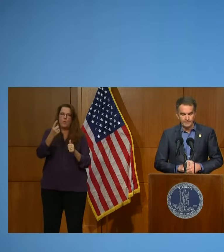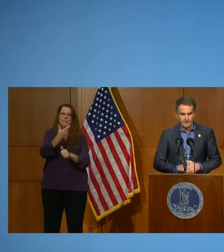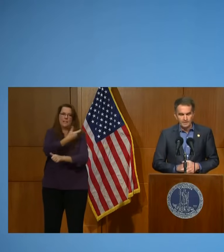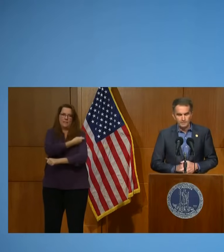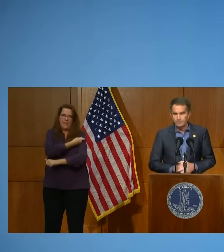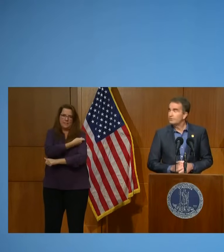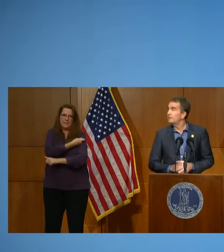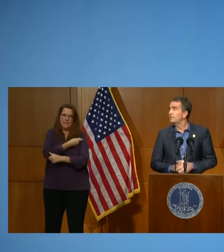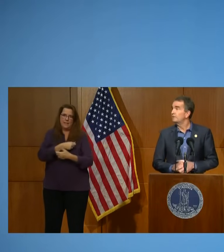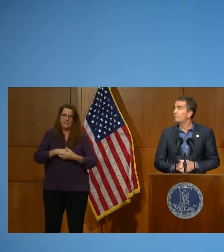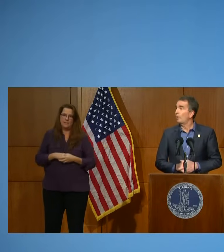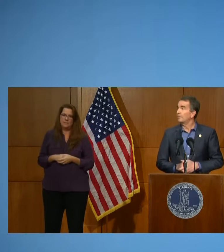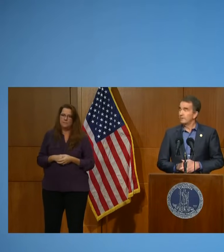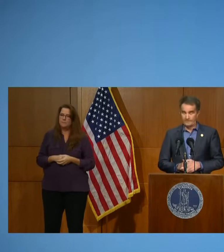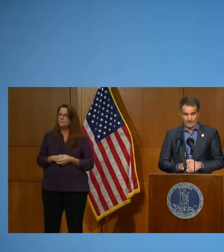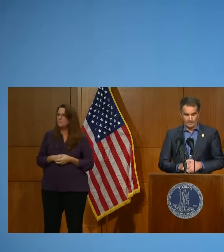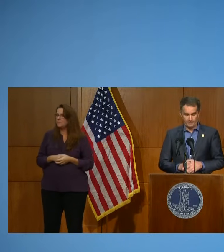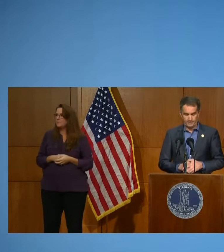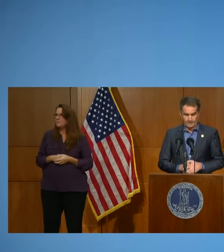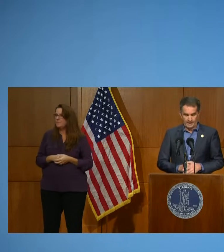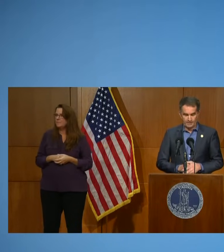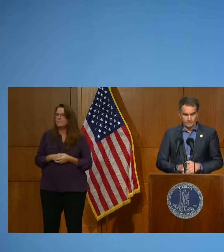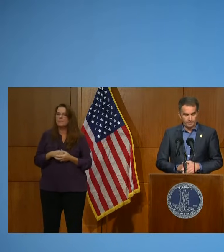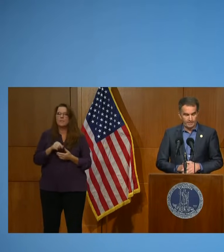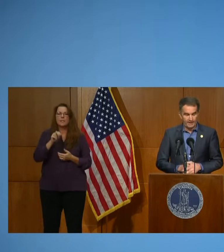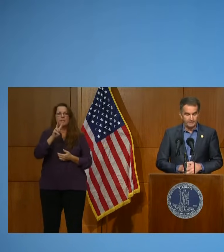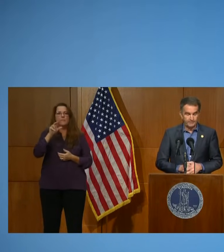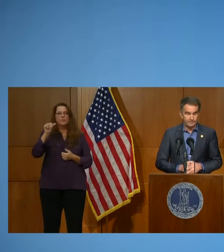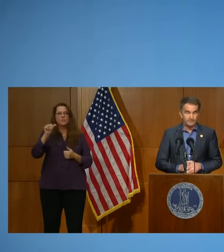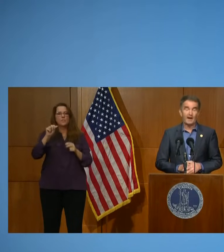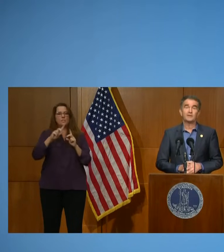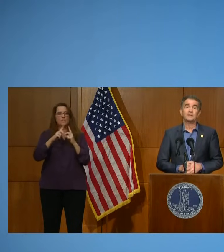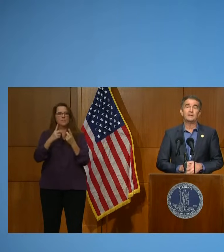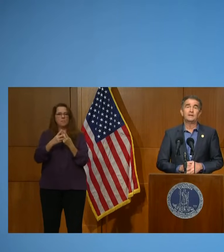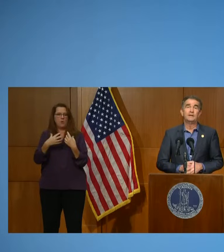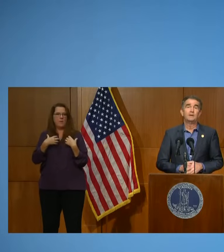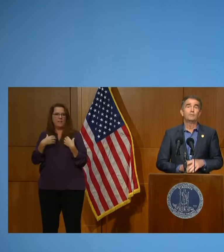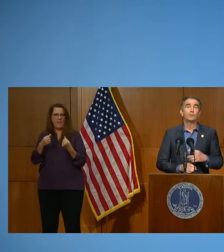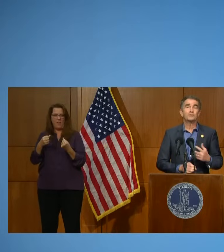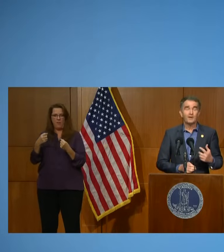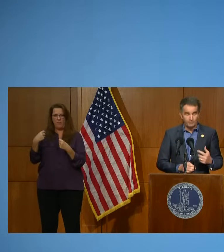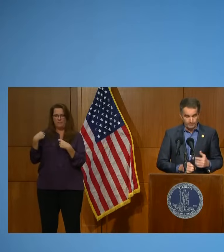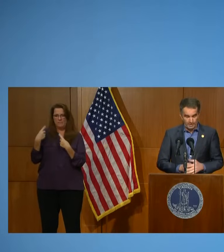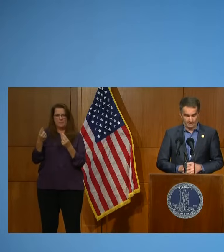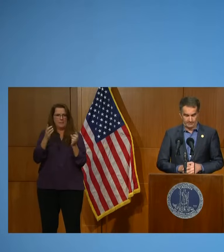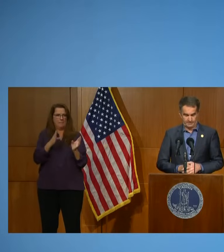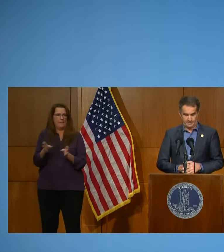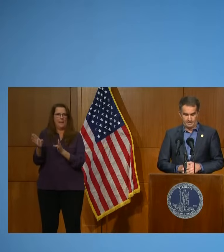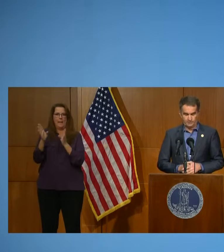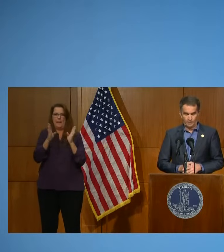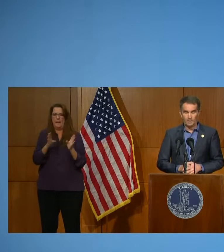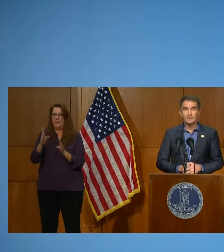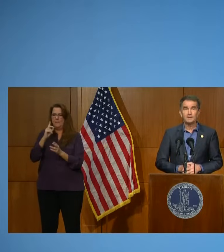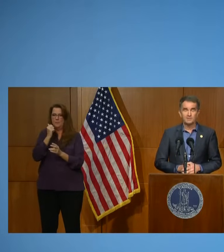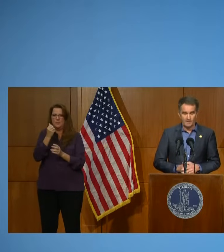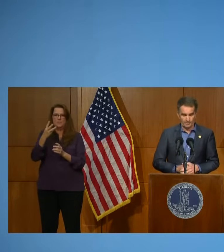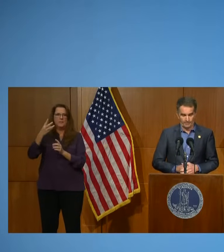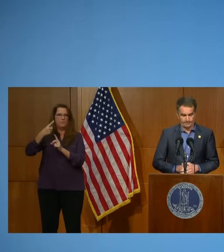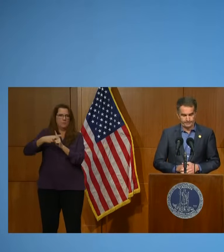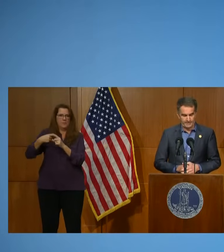GET BACK TO NORMAL, AND THAT IS IF EVERYONE GETS VACCINATED.